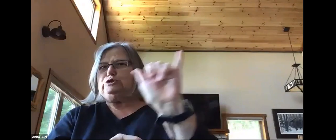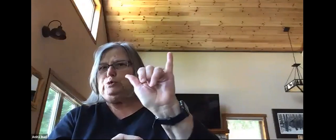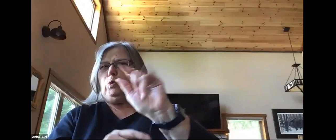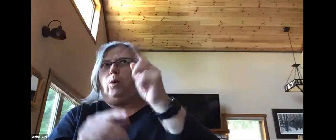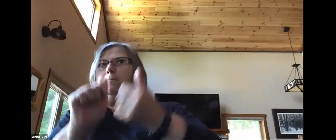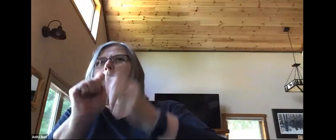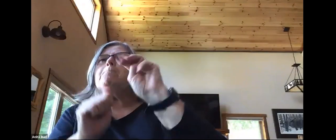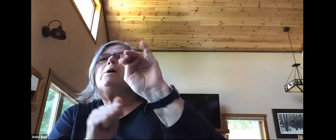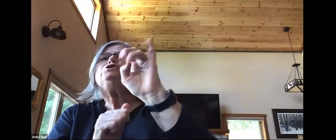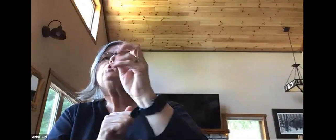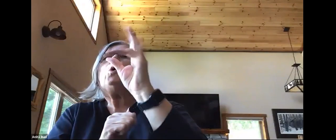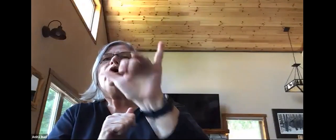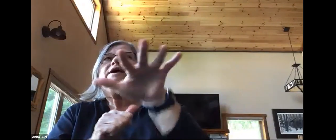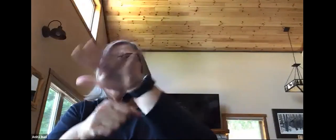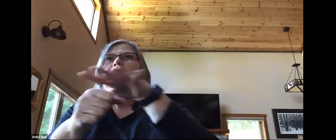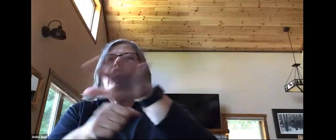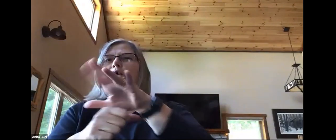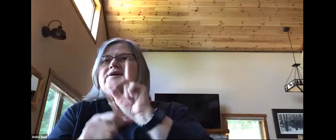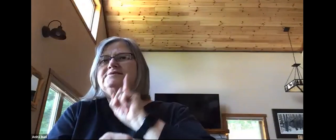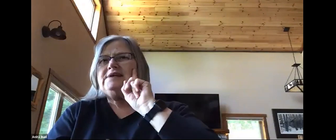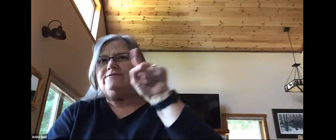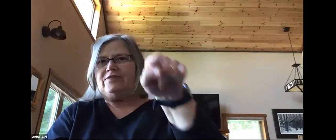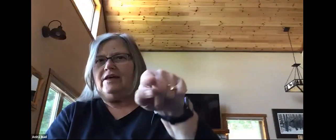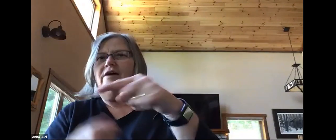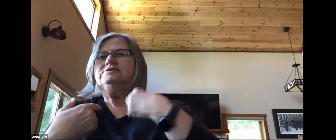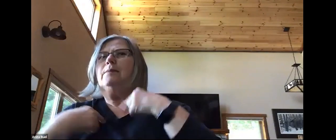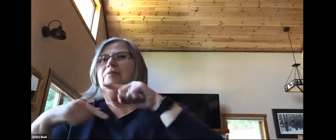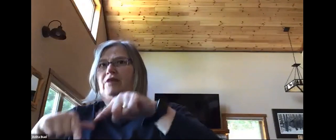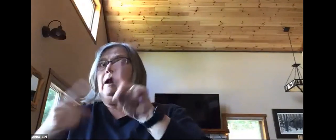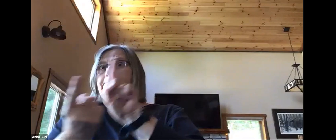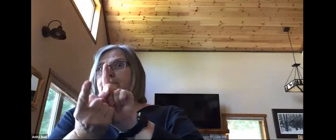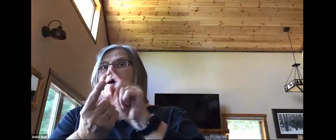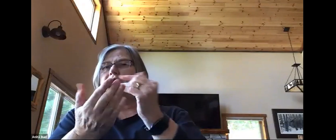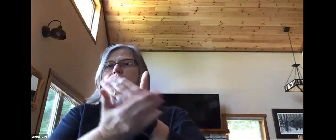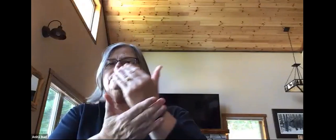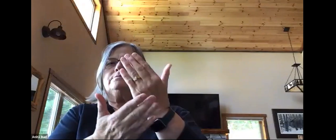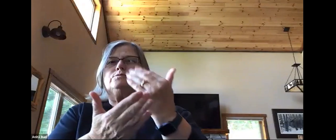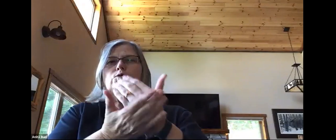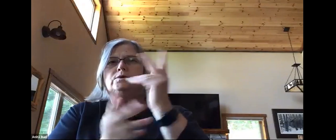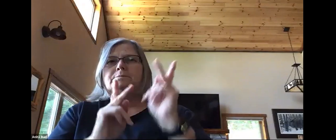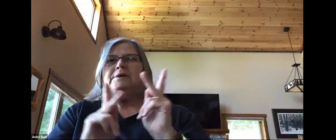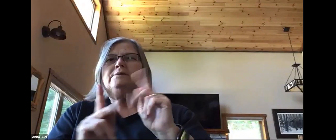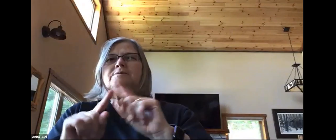hired an interpreter for that location. They knew that deaf came into that area.